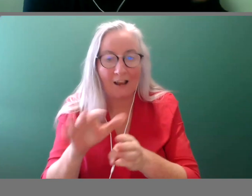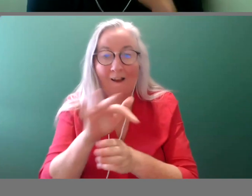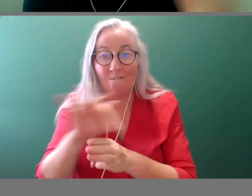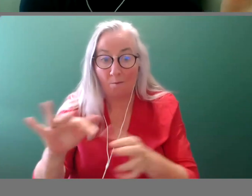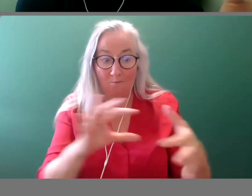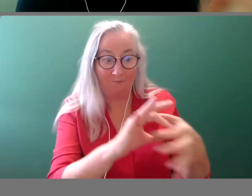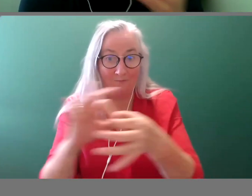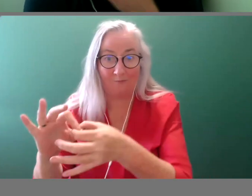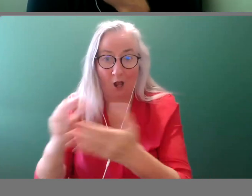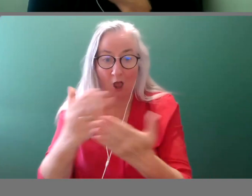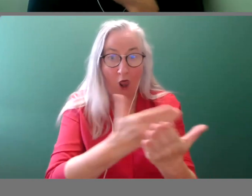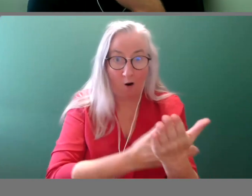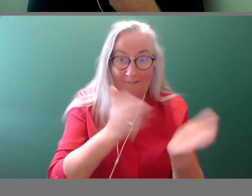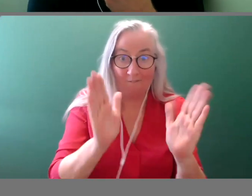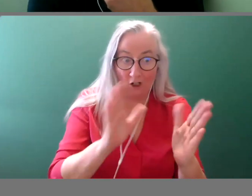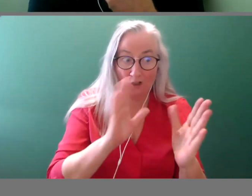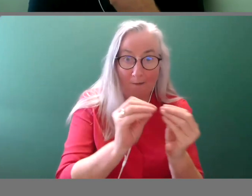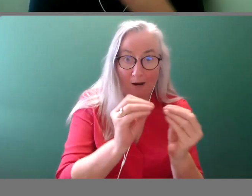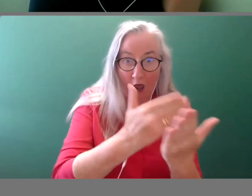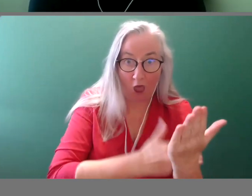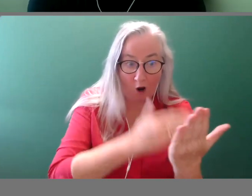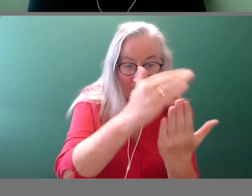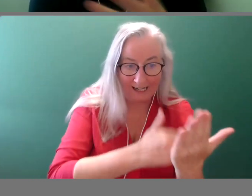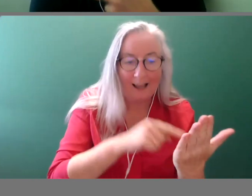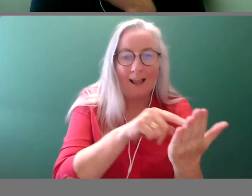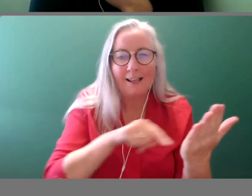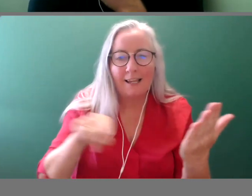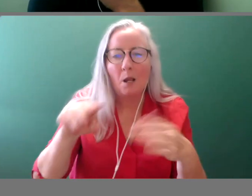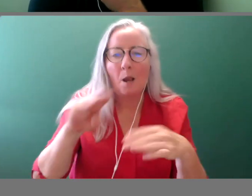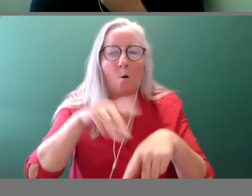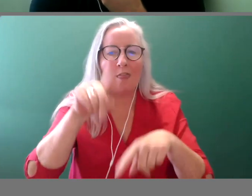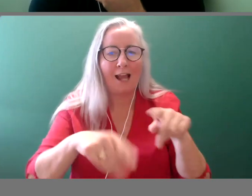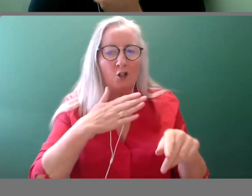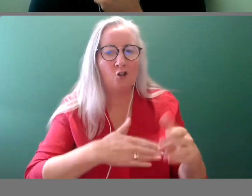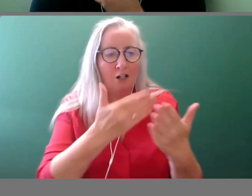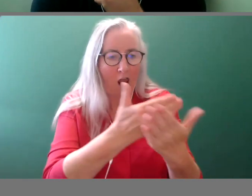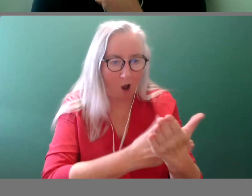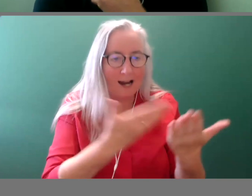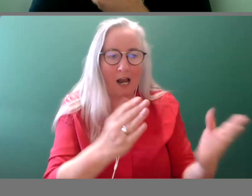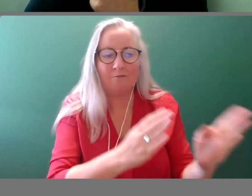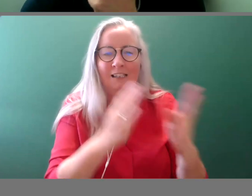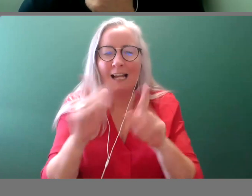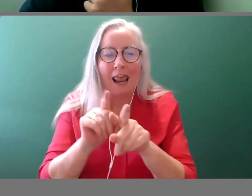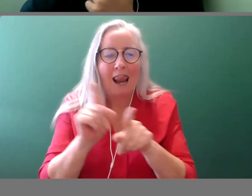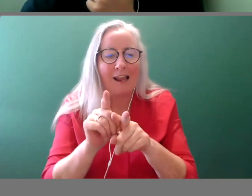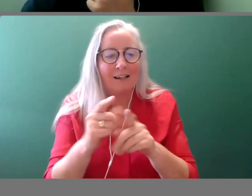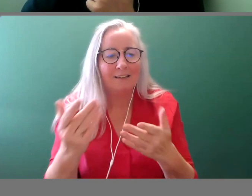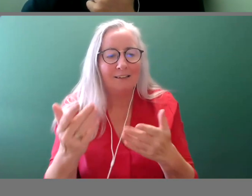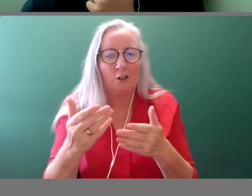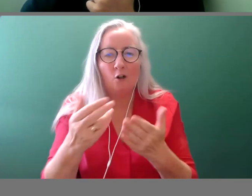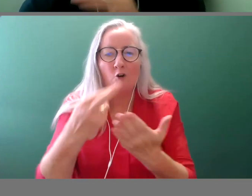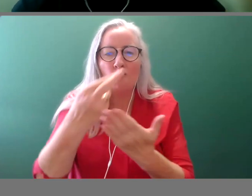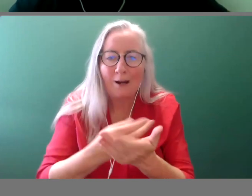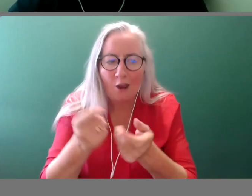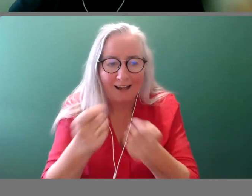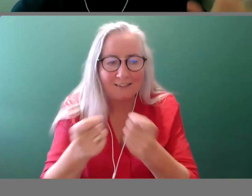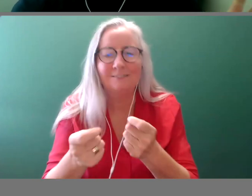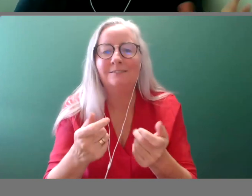and we covered them and again these are beyond regulations and guidance documents. Just to say